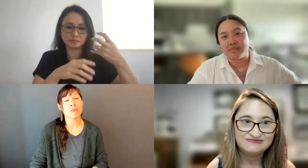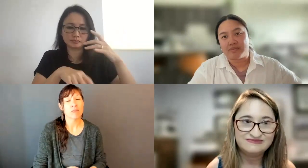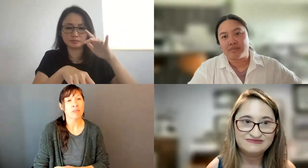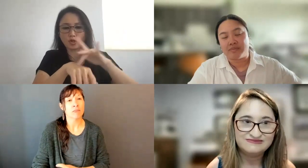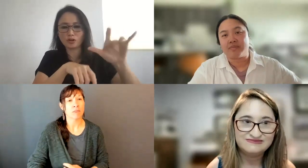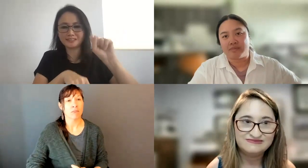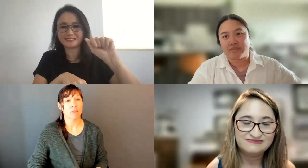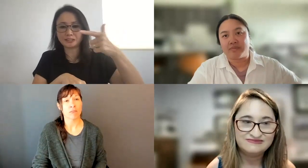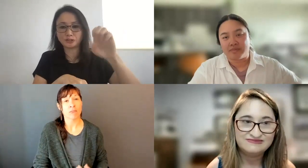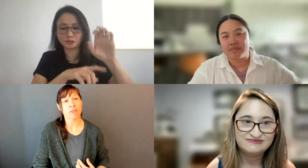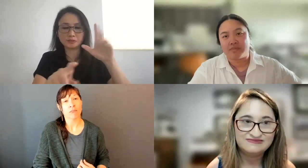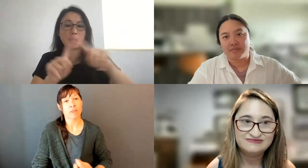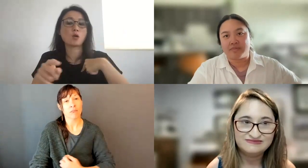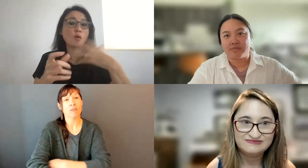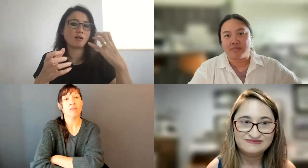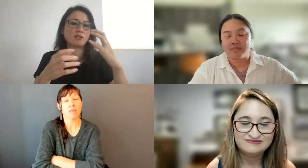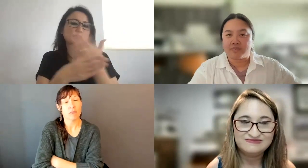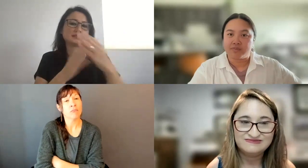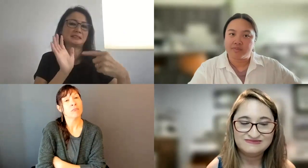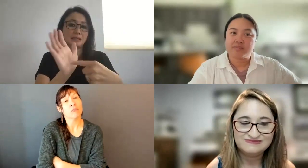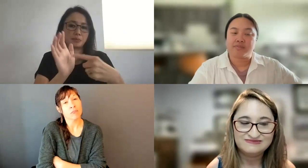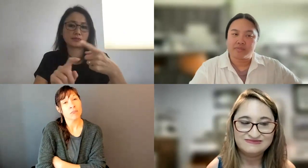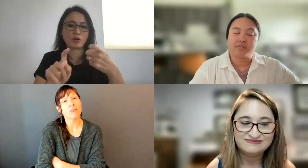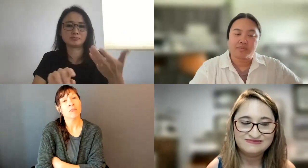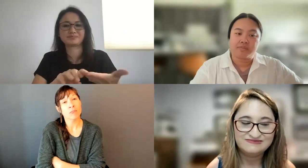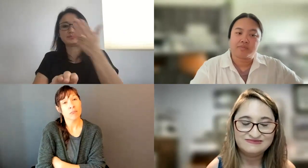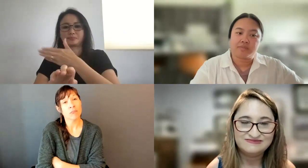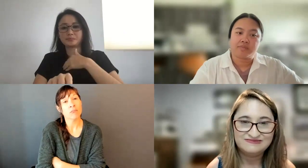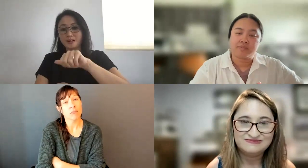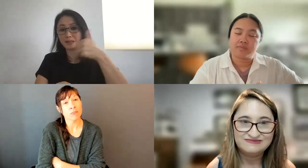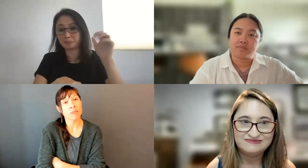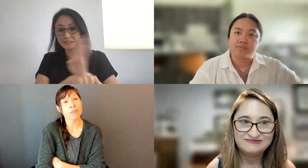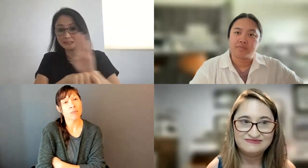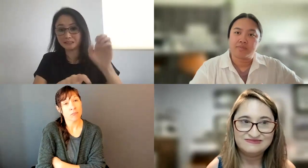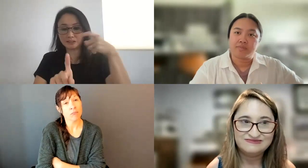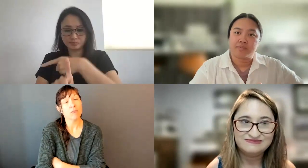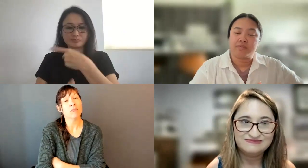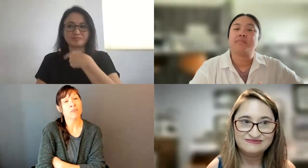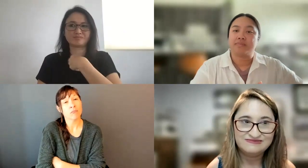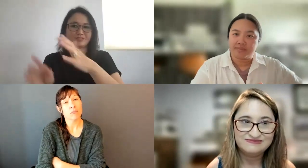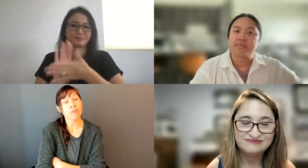So we're still kind of in the newer early stages, but I wanna share another example from a previous business.